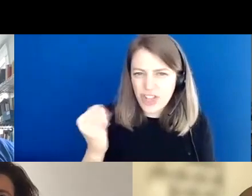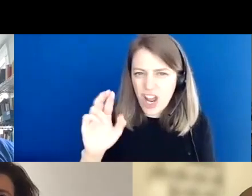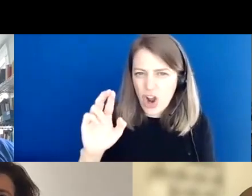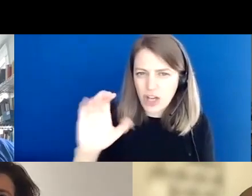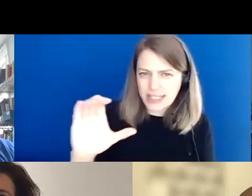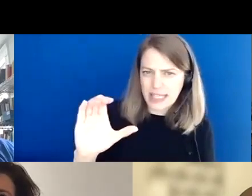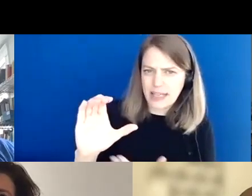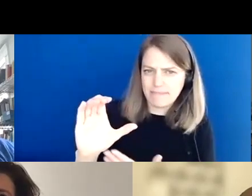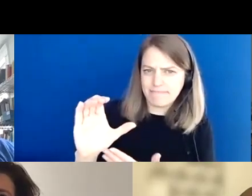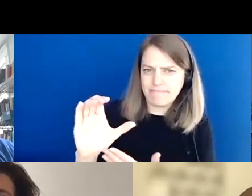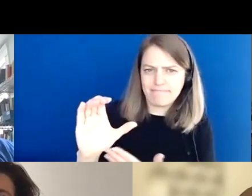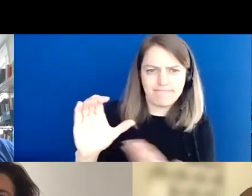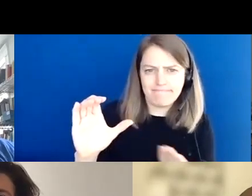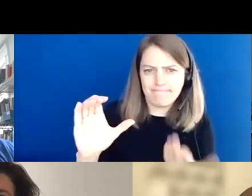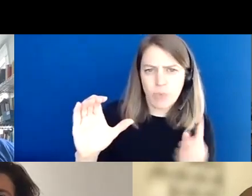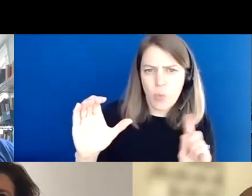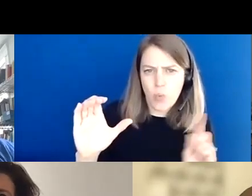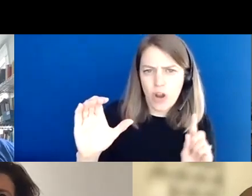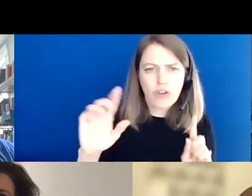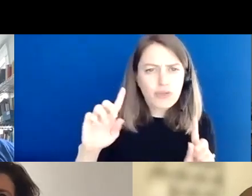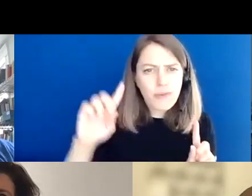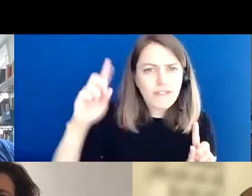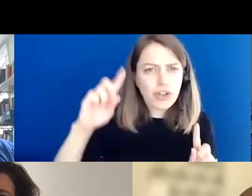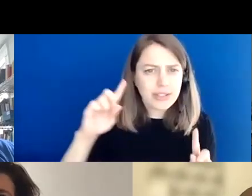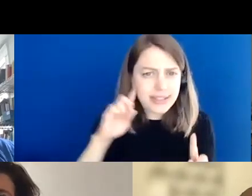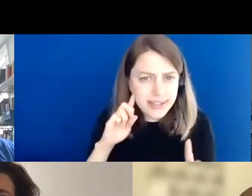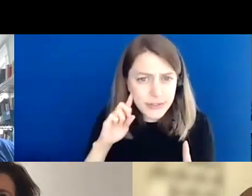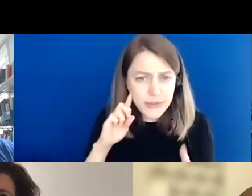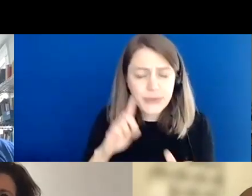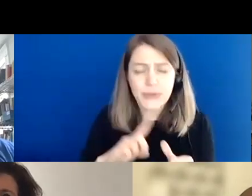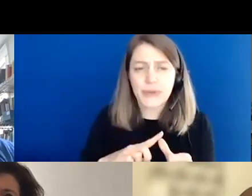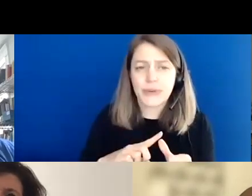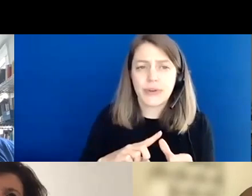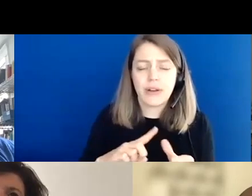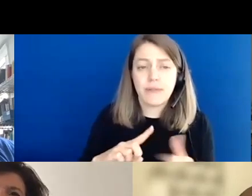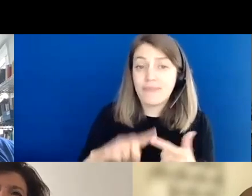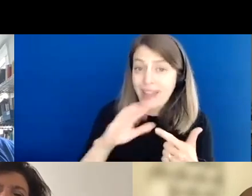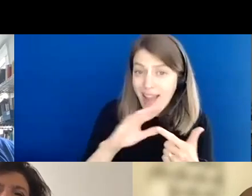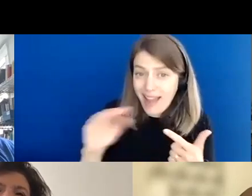What do you think the Judge Rotenberg Center's existence says